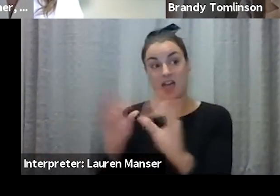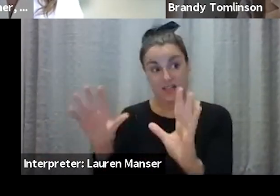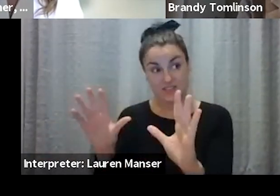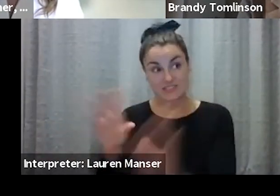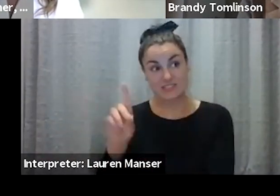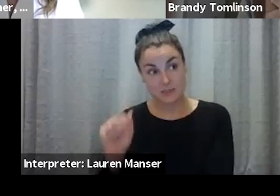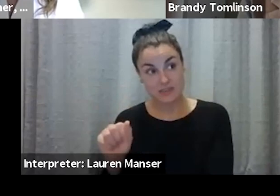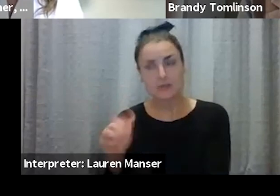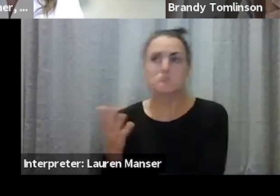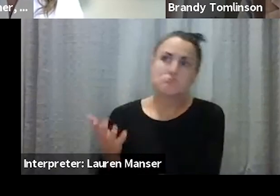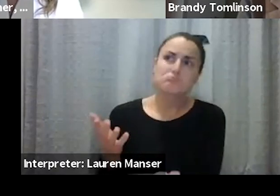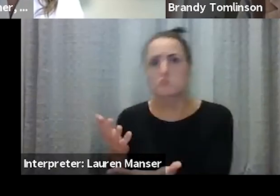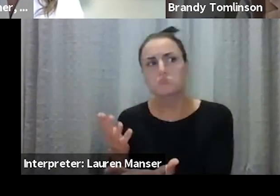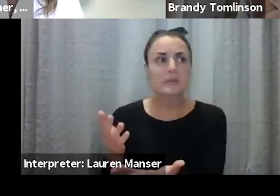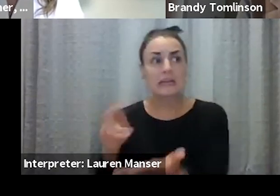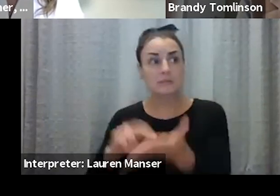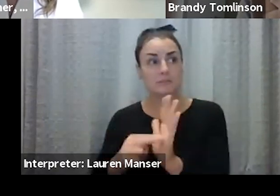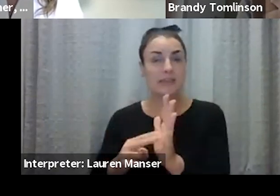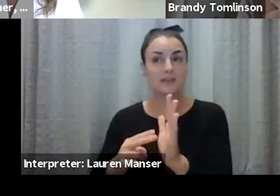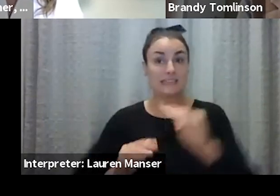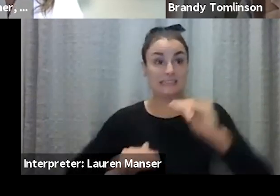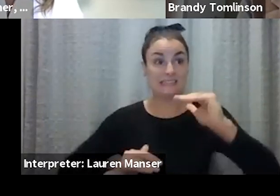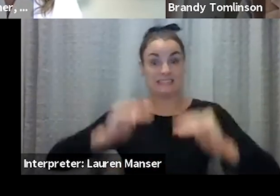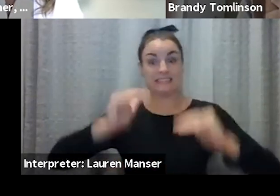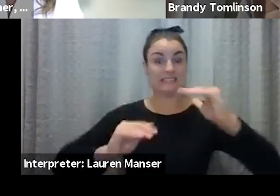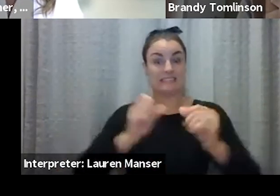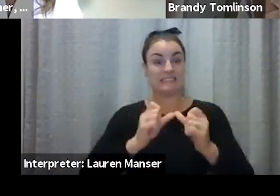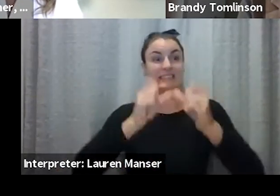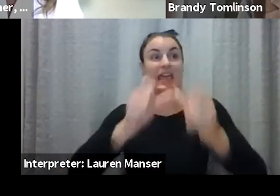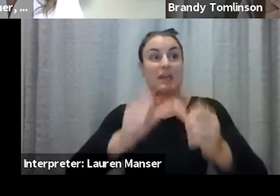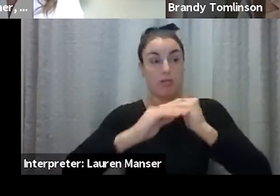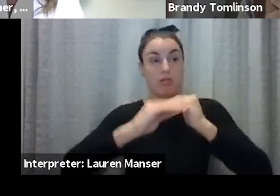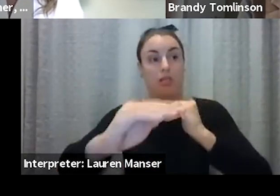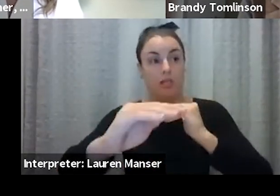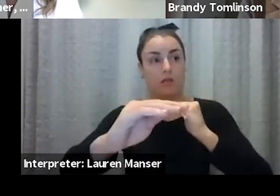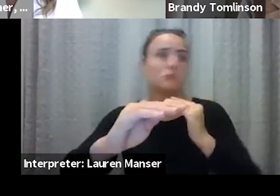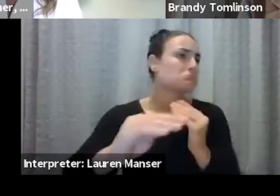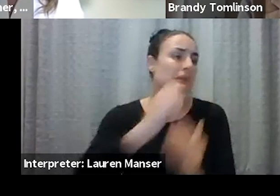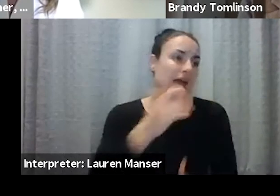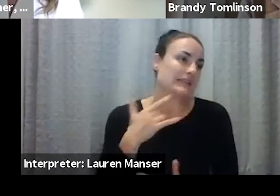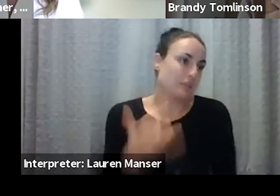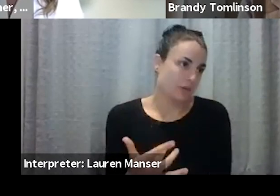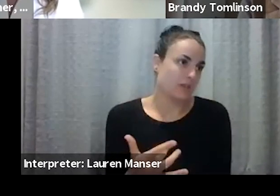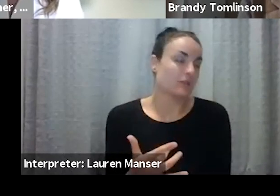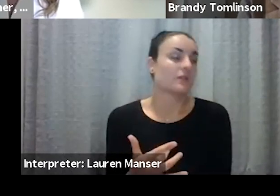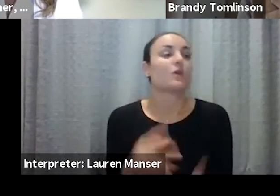that other things we've dealt with in the past has been. So having that recognition, I think, is gonna be a really important part